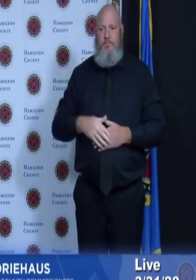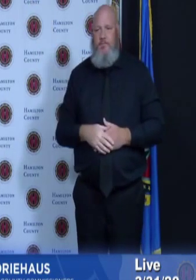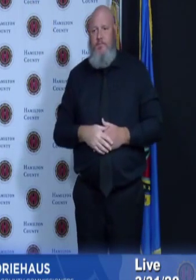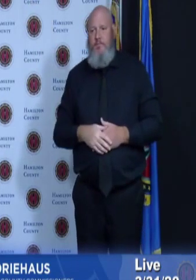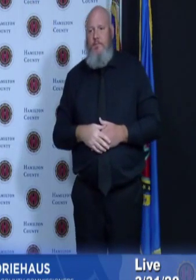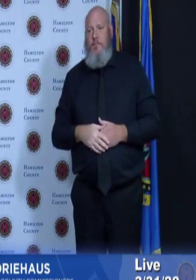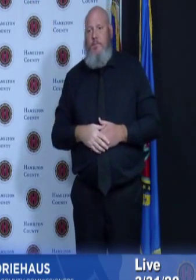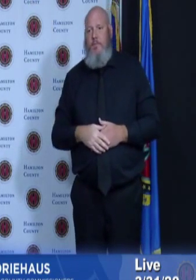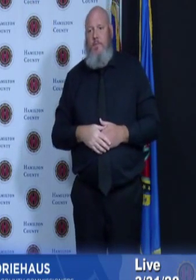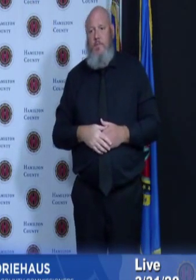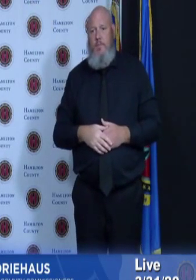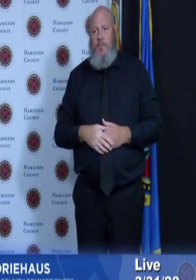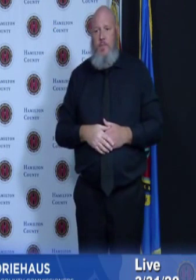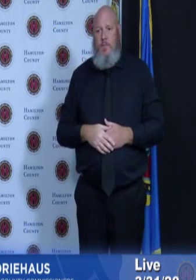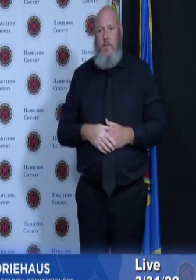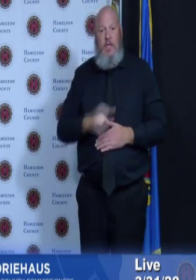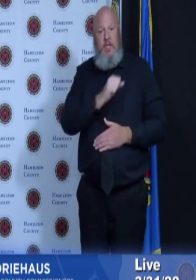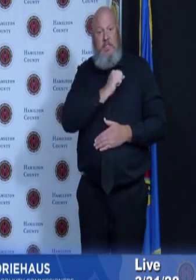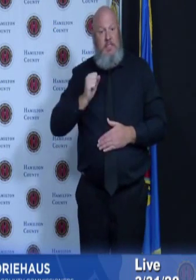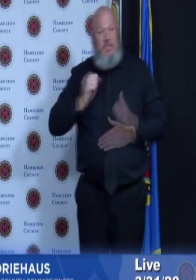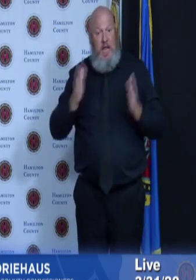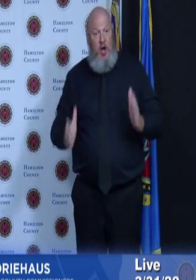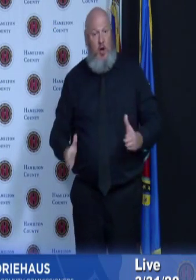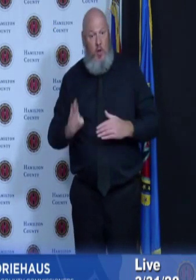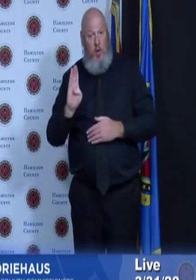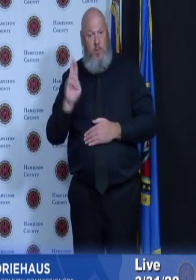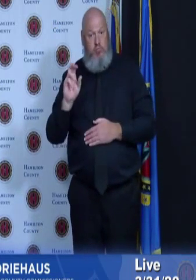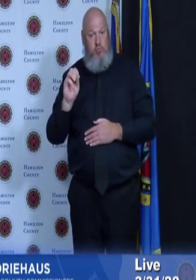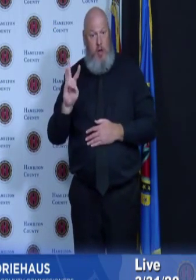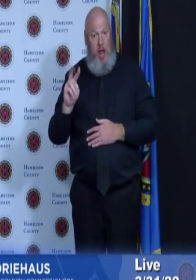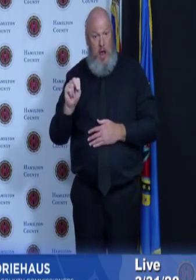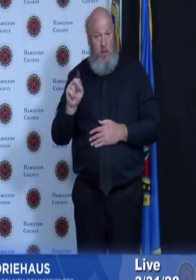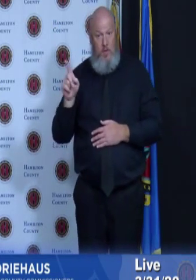been so accessible to us as they try to understand you know what's going on on